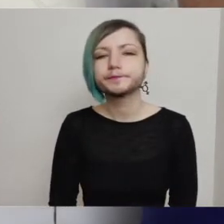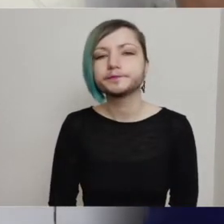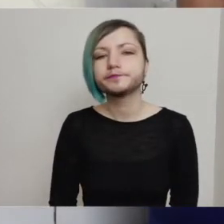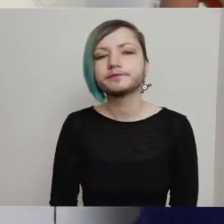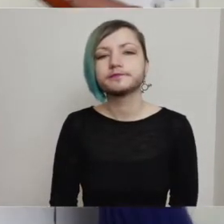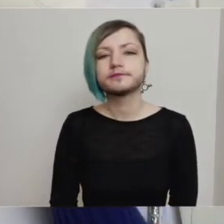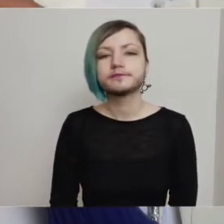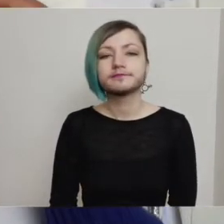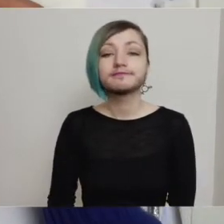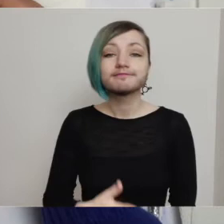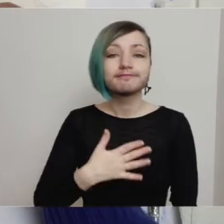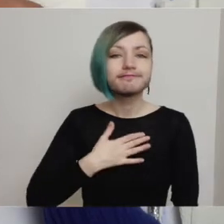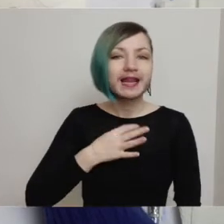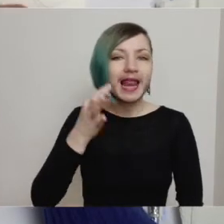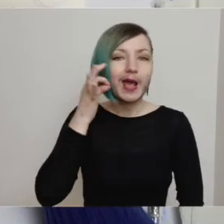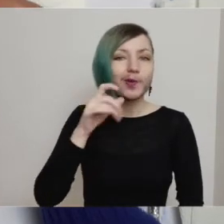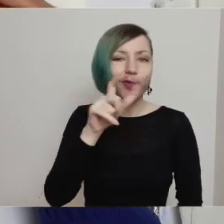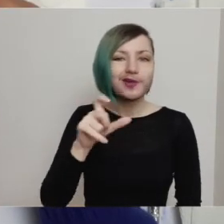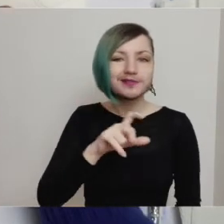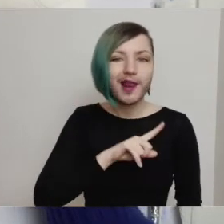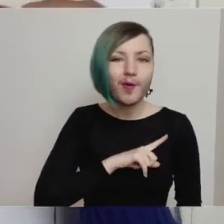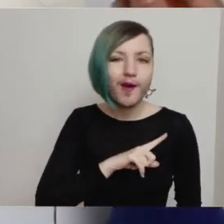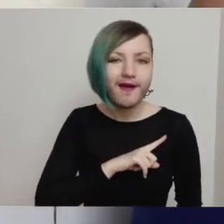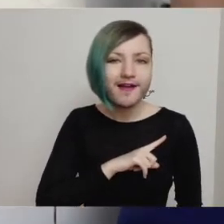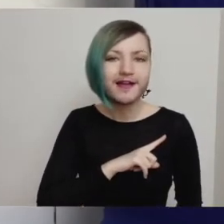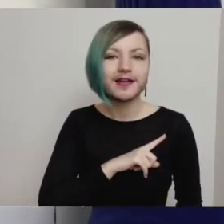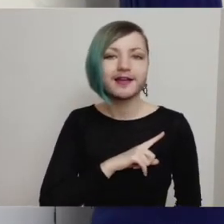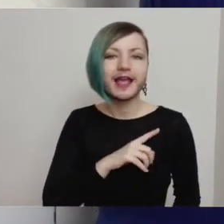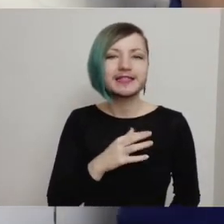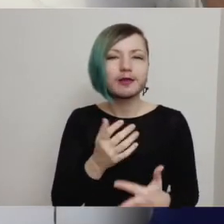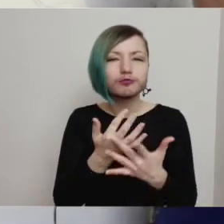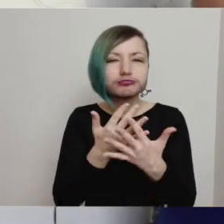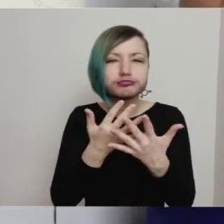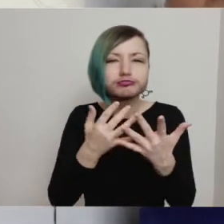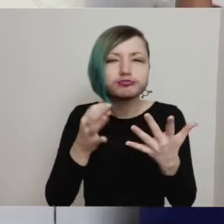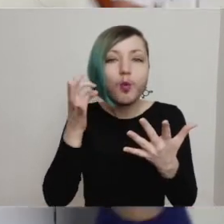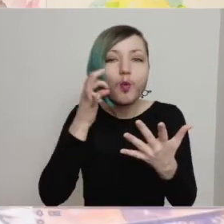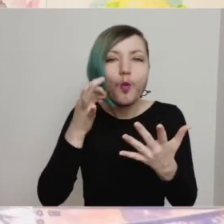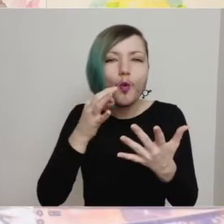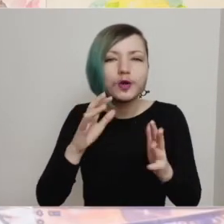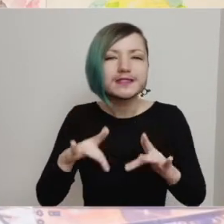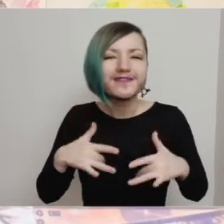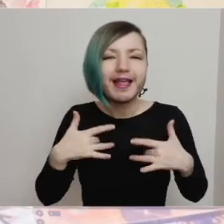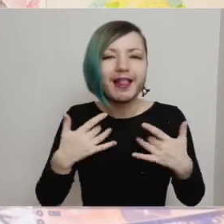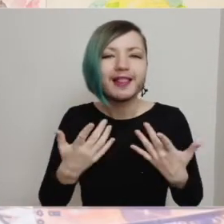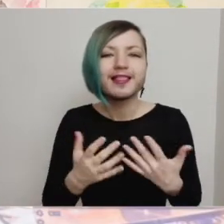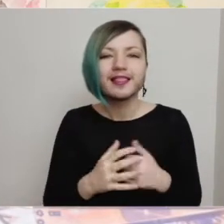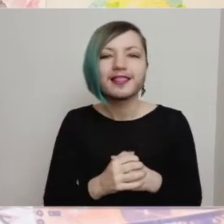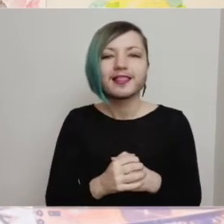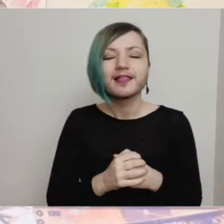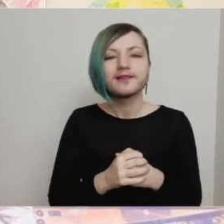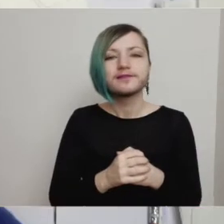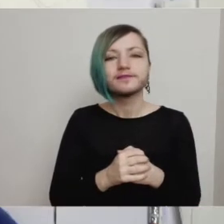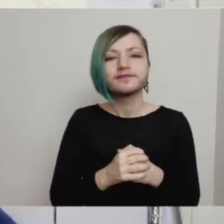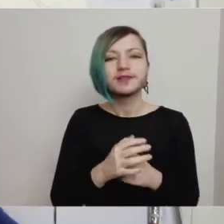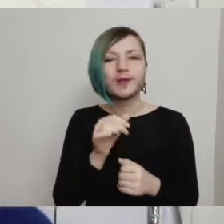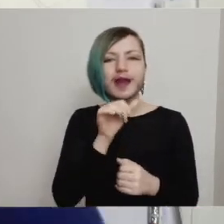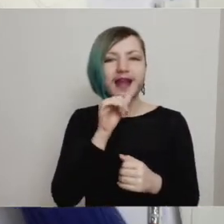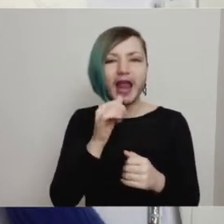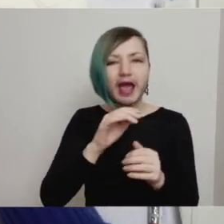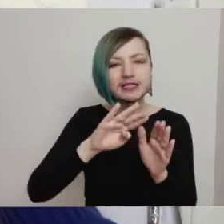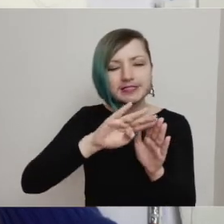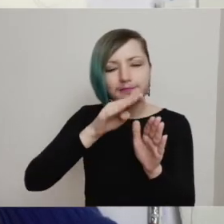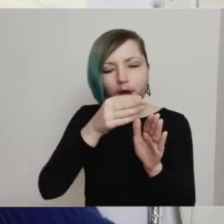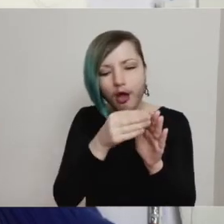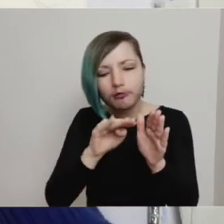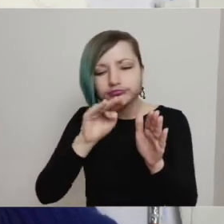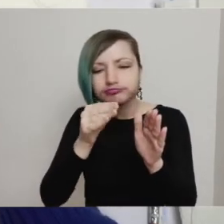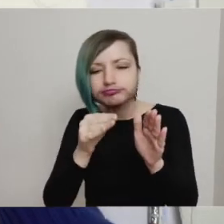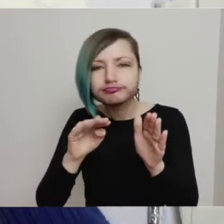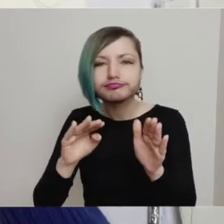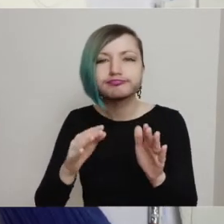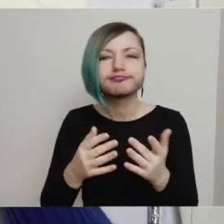about watercolor is its wateriness. You get some really nice marks just filling in these shapes.